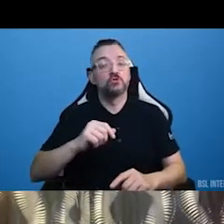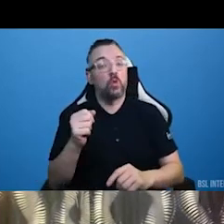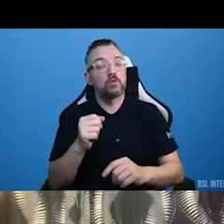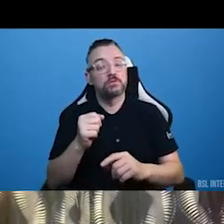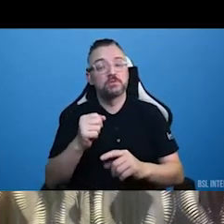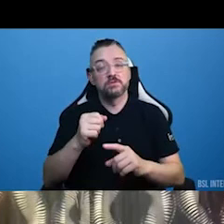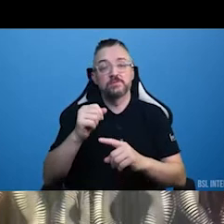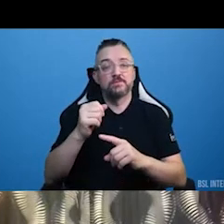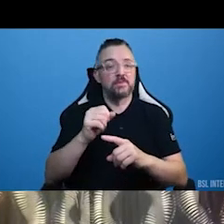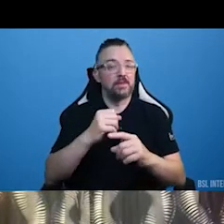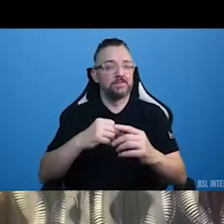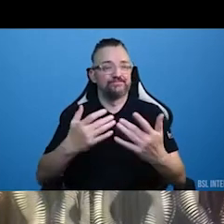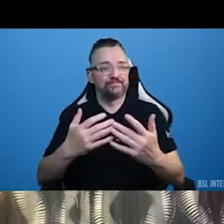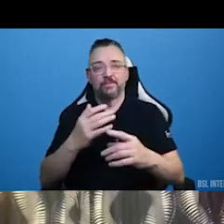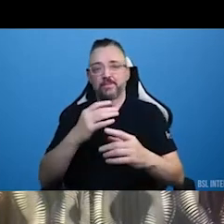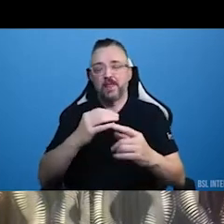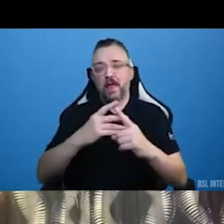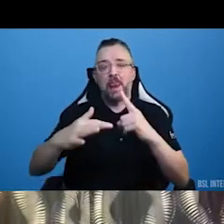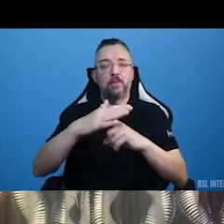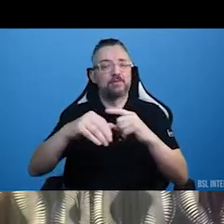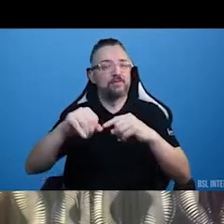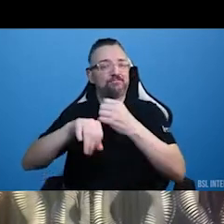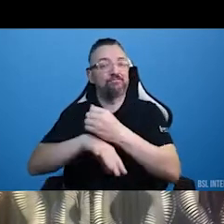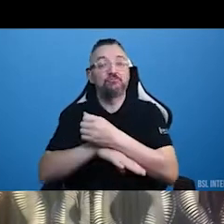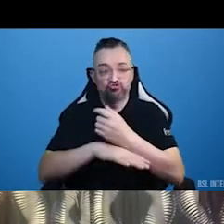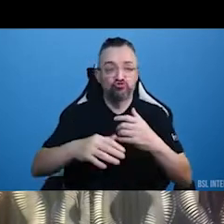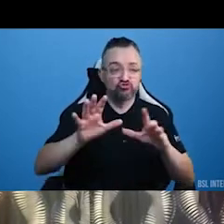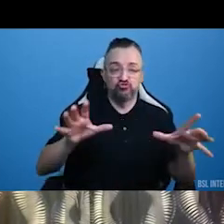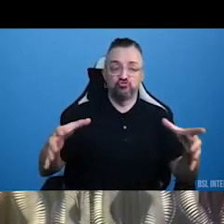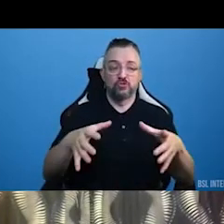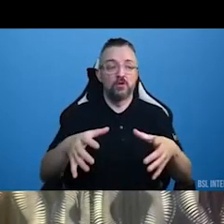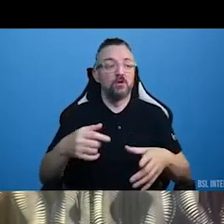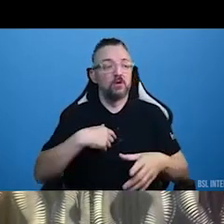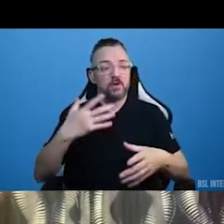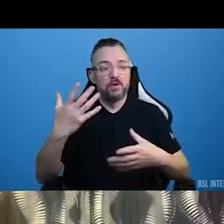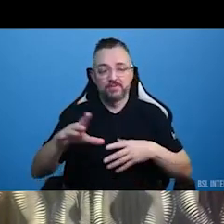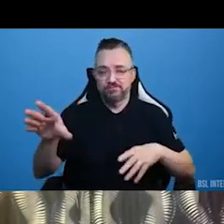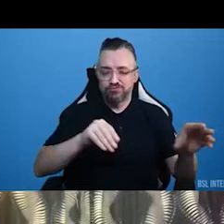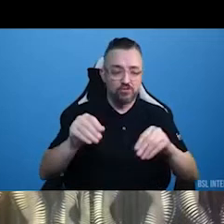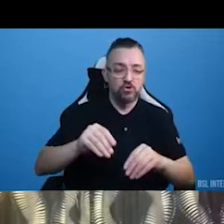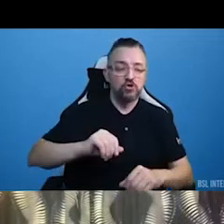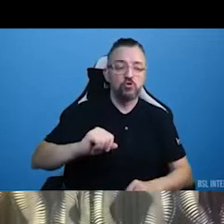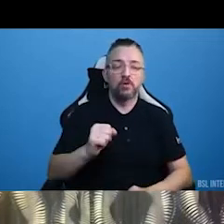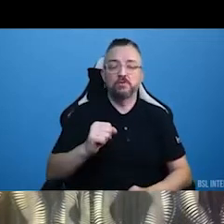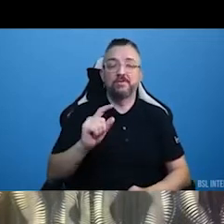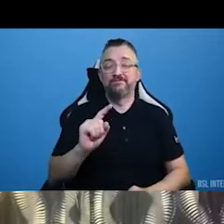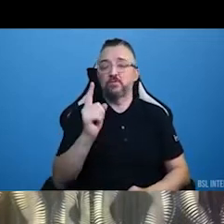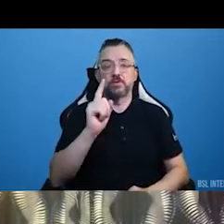before COP26 came to town, through the Anthropocene Architecture School, I pulled together Scotland's first ever People's Assembly on Climate and Housing Justice,